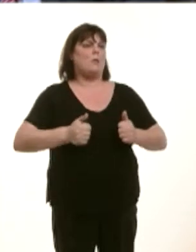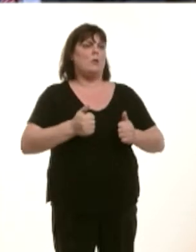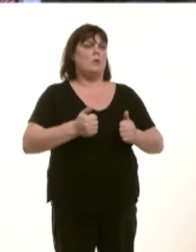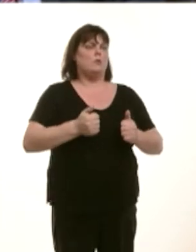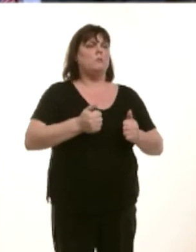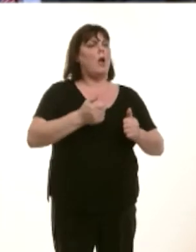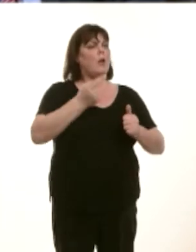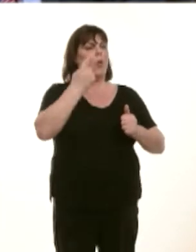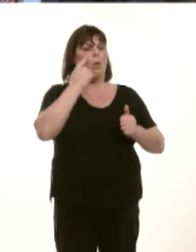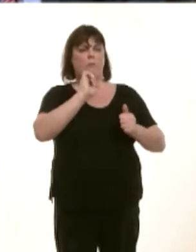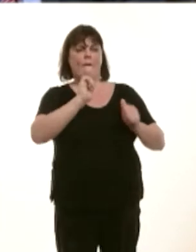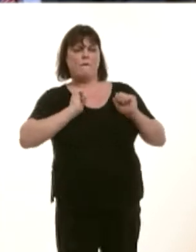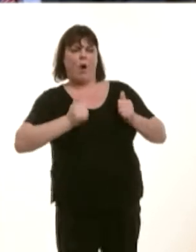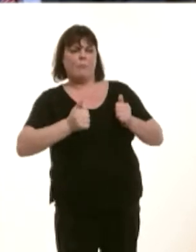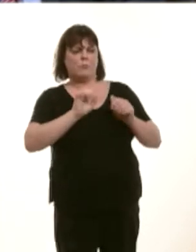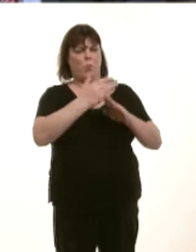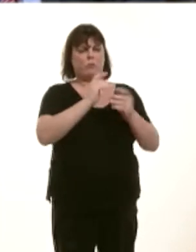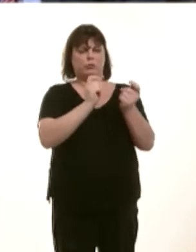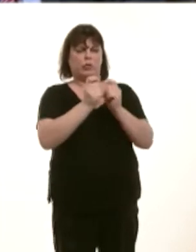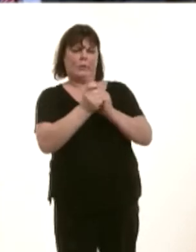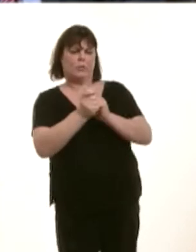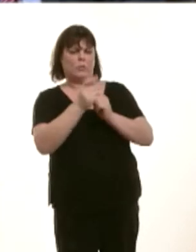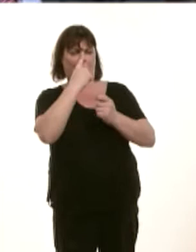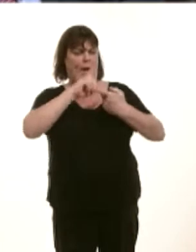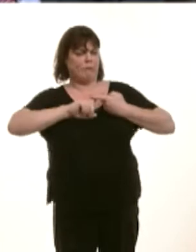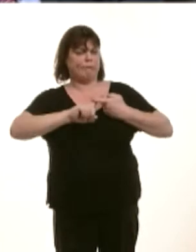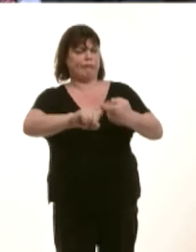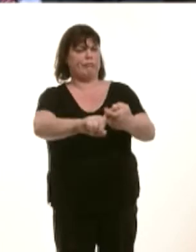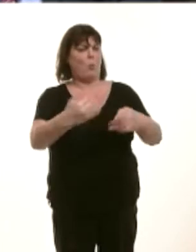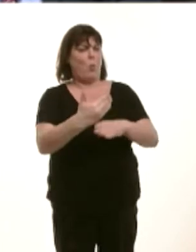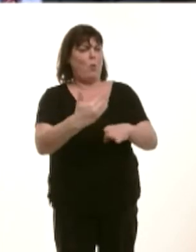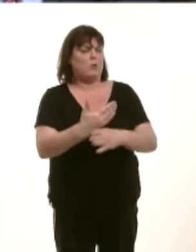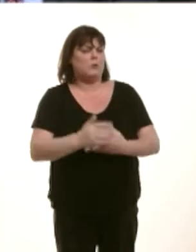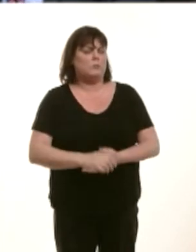their farms to become more sustainable. There are always discussions, of course, with the